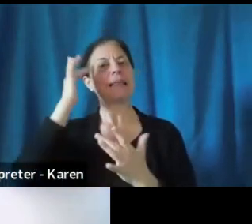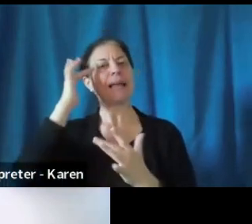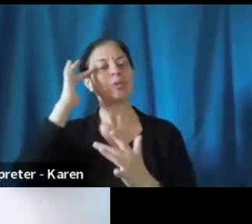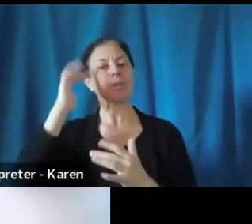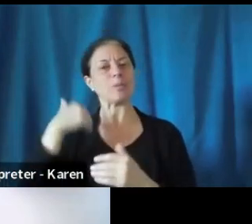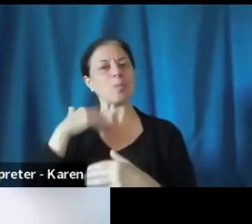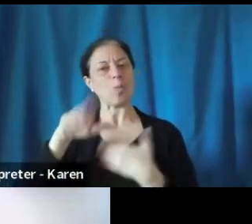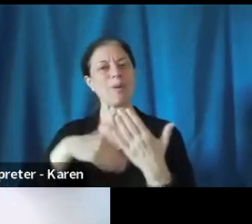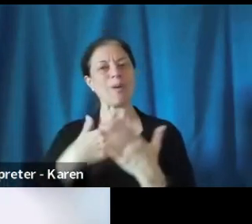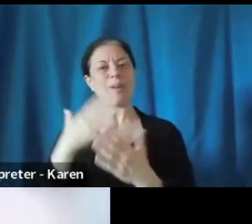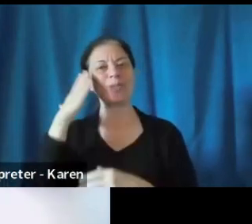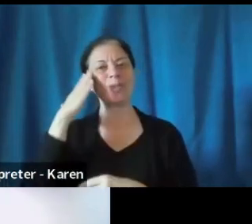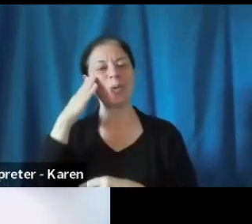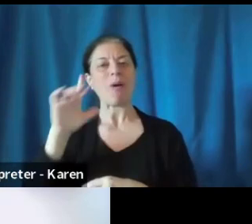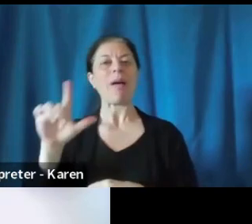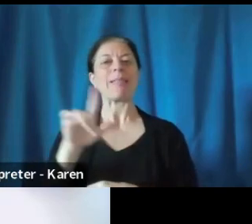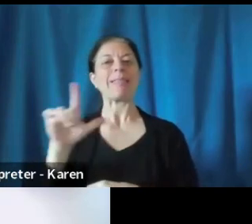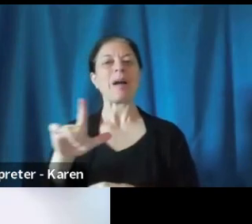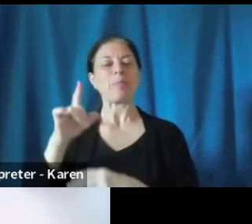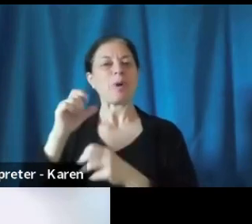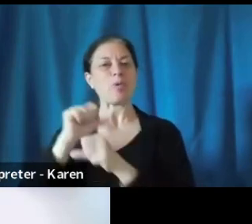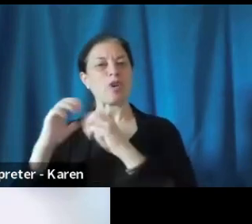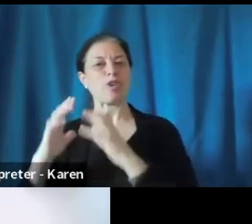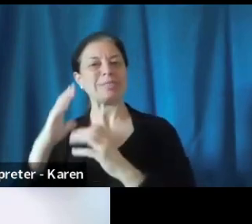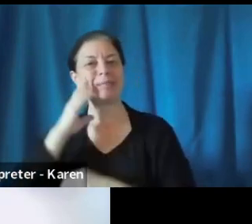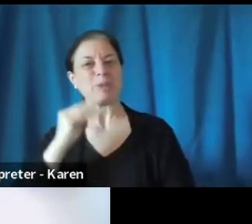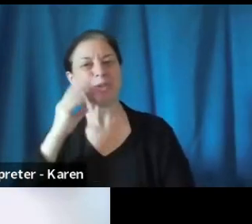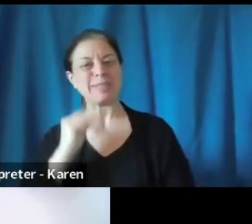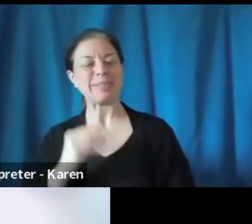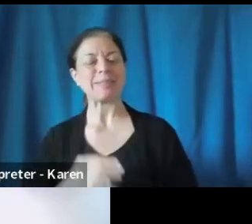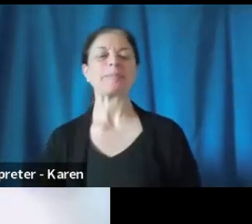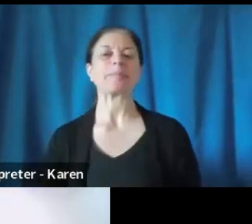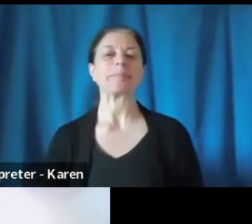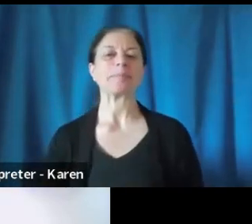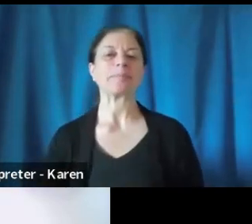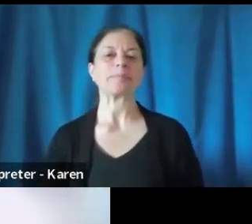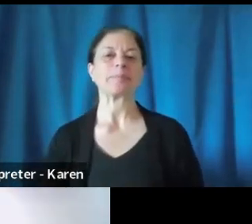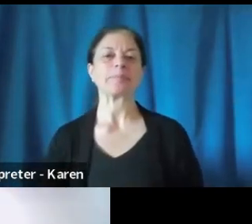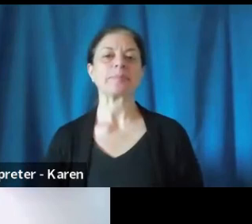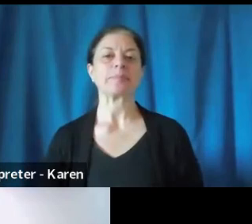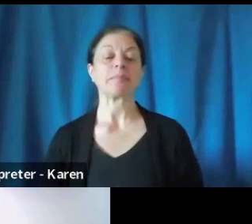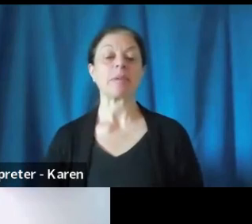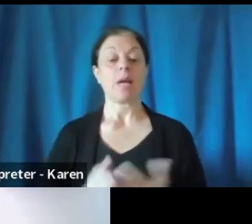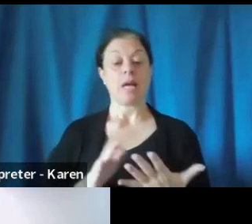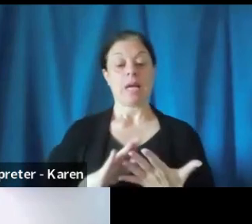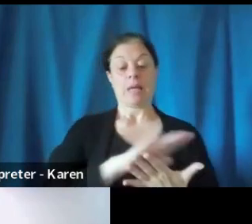eventually become a professor. So just a hint at sort of the intellectualism that we all know library workers